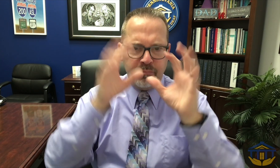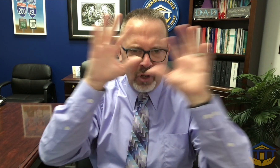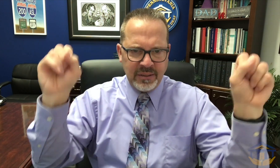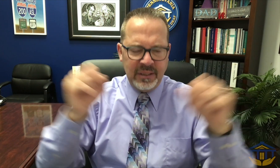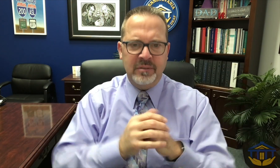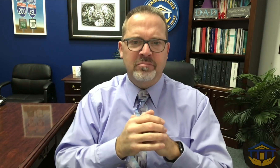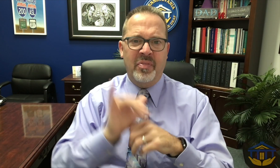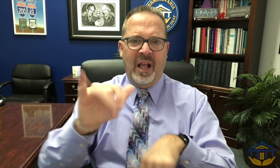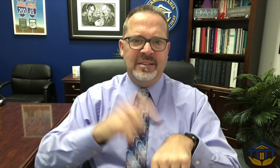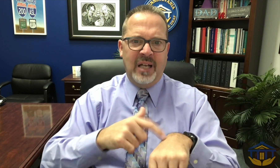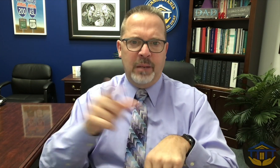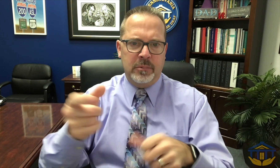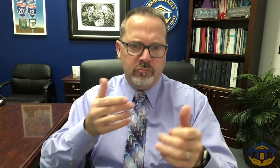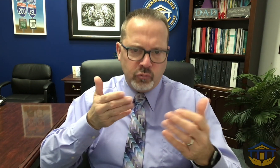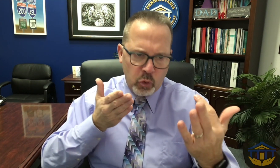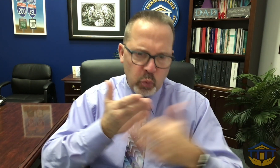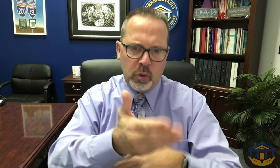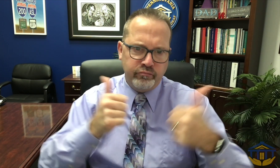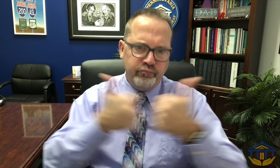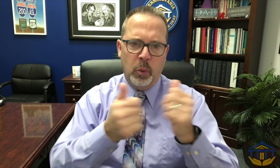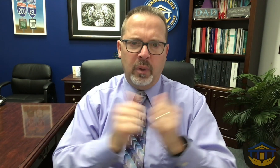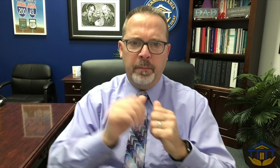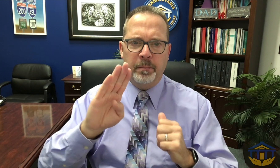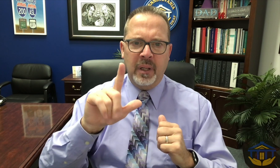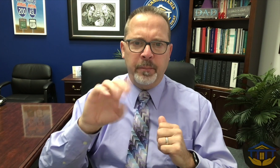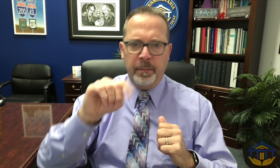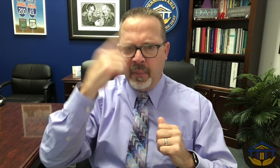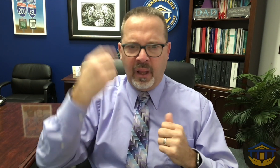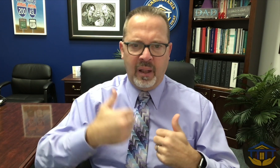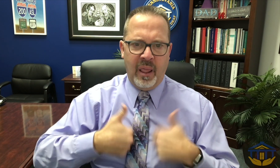Deaf Advocates (NBDA) and was going through many challenges at the time with Black Lives Matter.